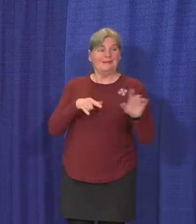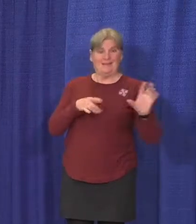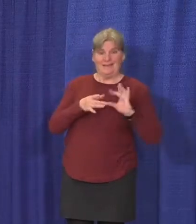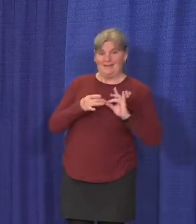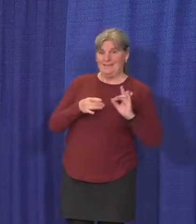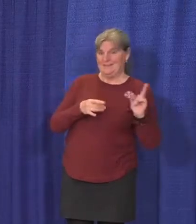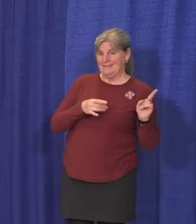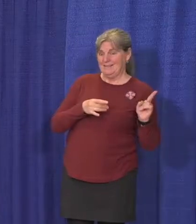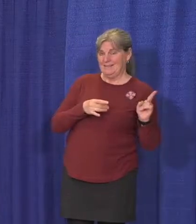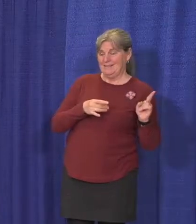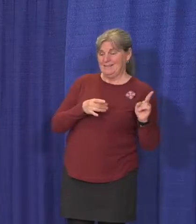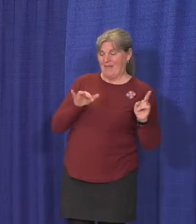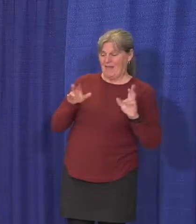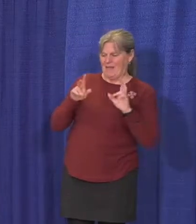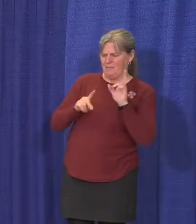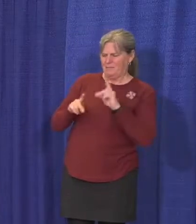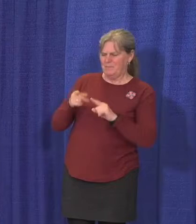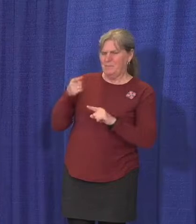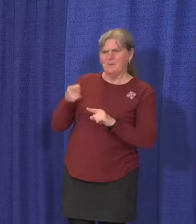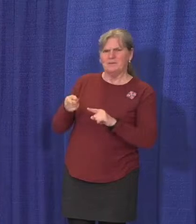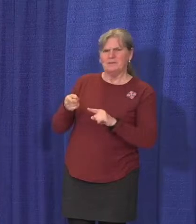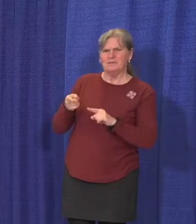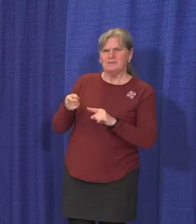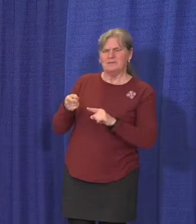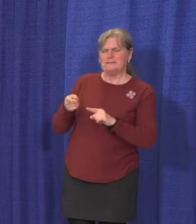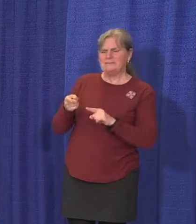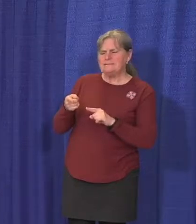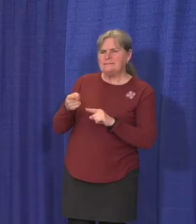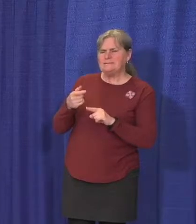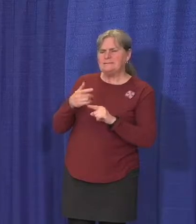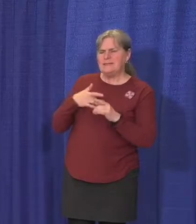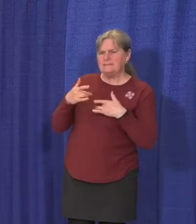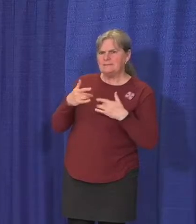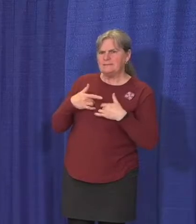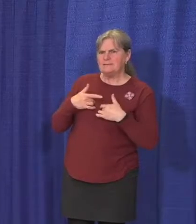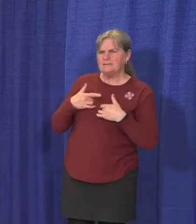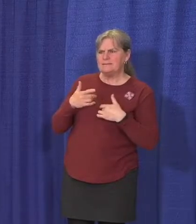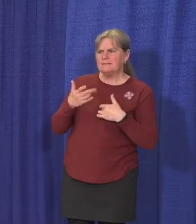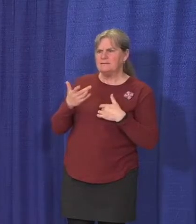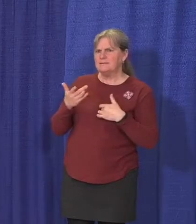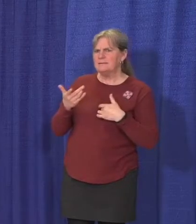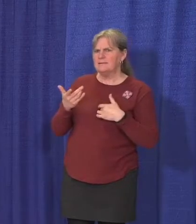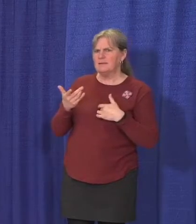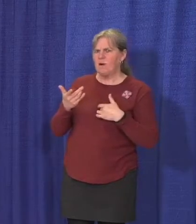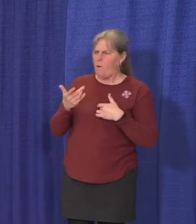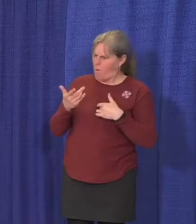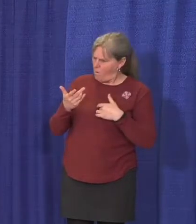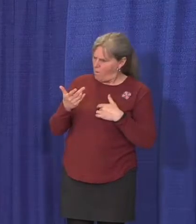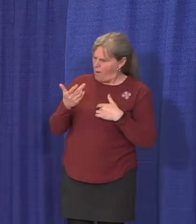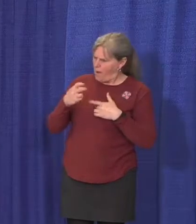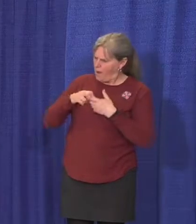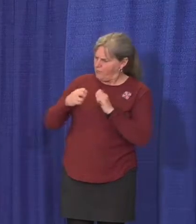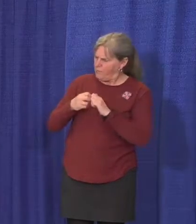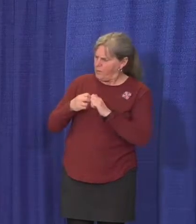choice but as Doctor Hanley said, about the individuals that